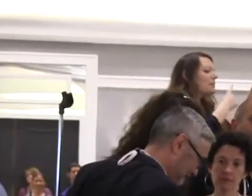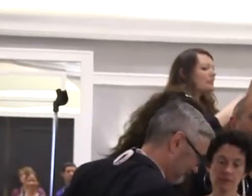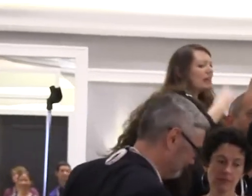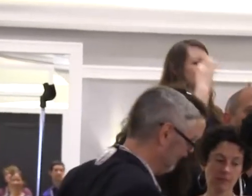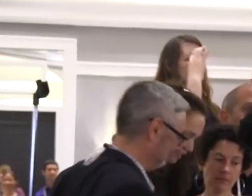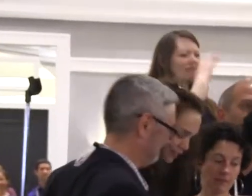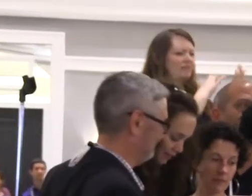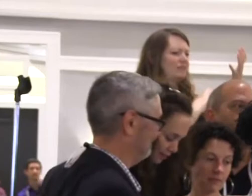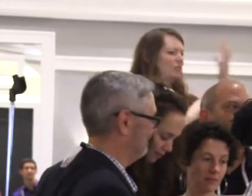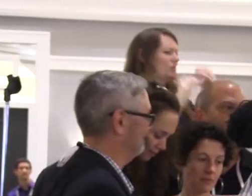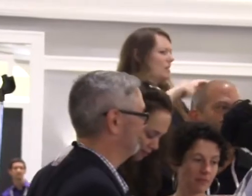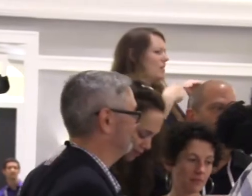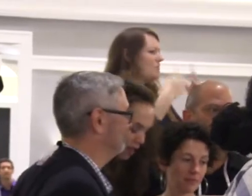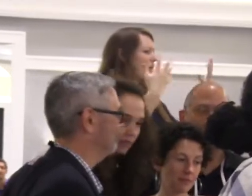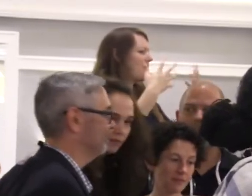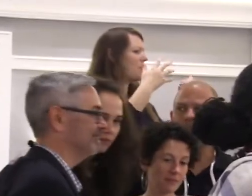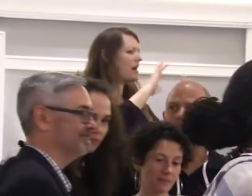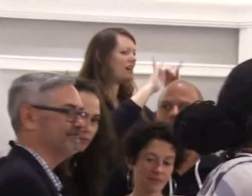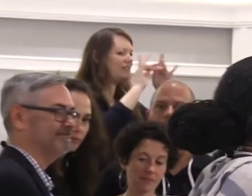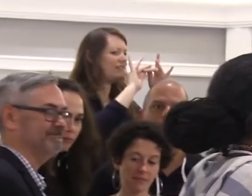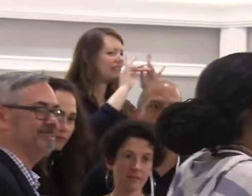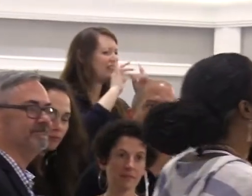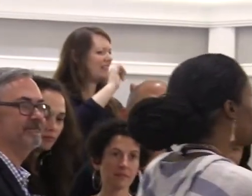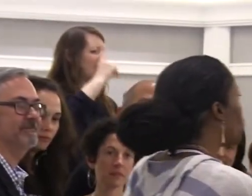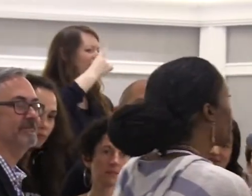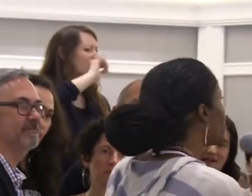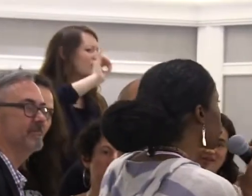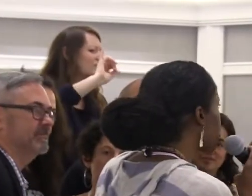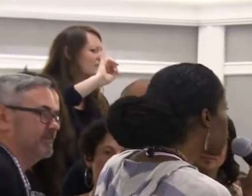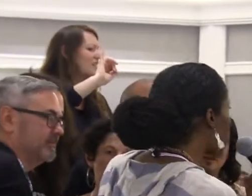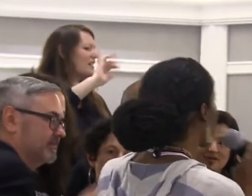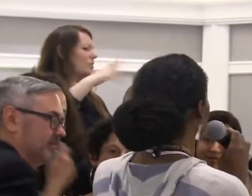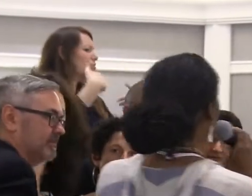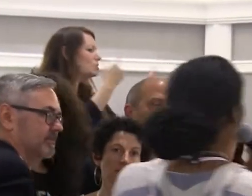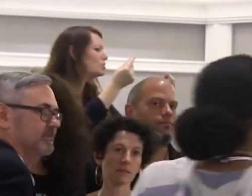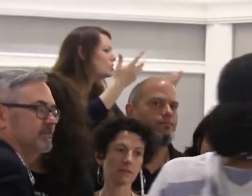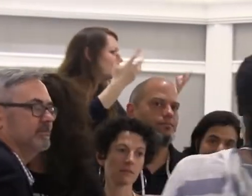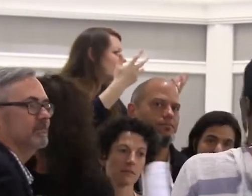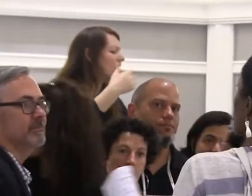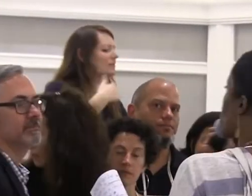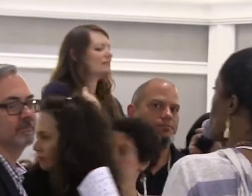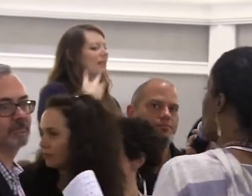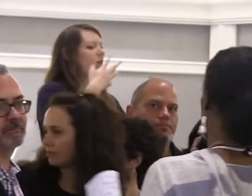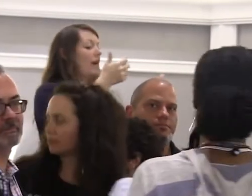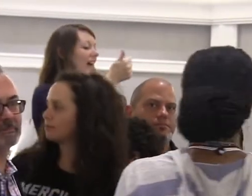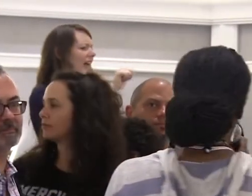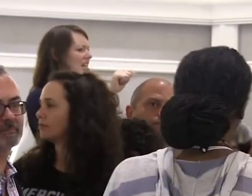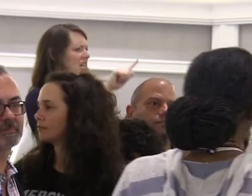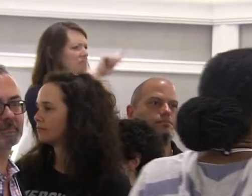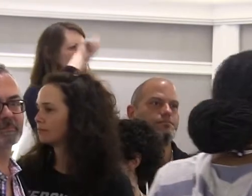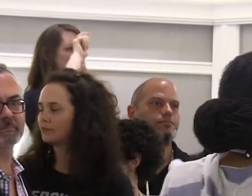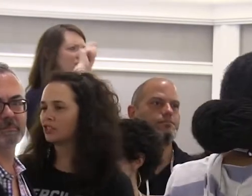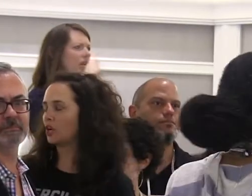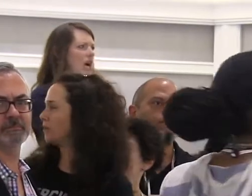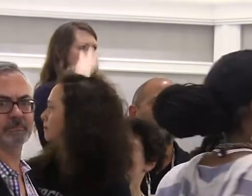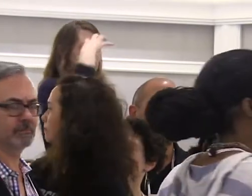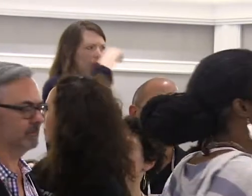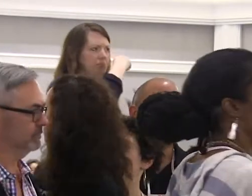about what affinity spaces are and what they do. We want to just try to dispel any myths about them. A couple of things.